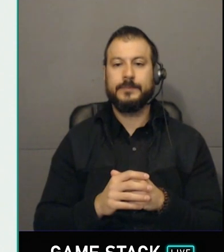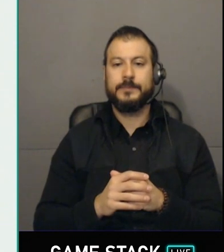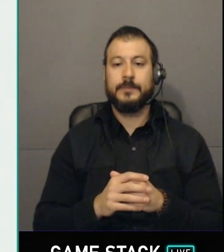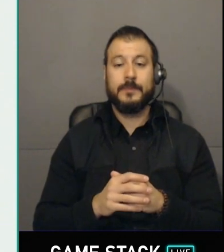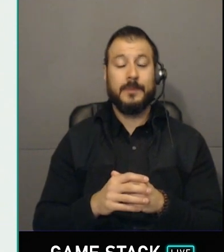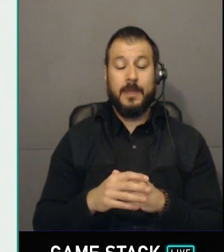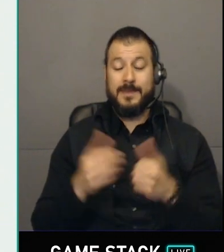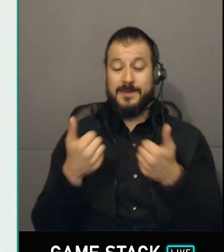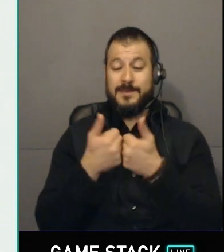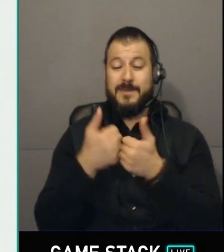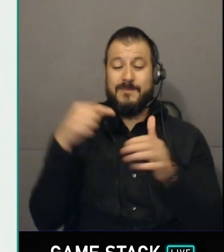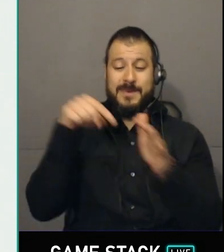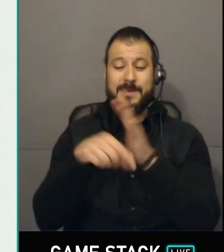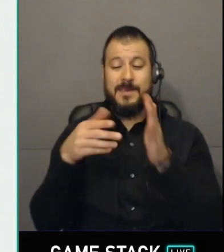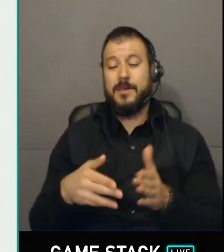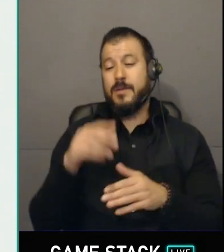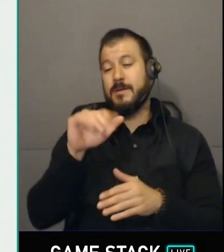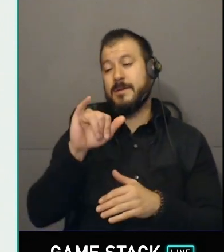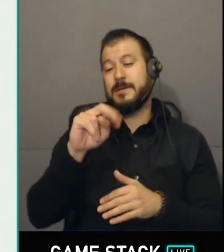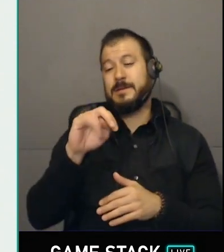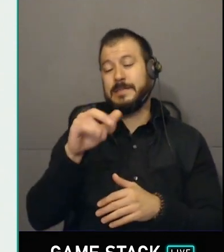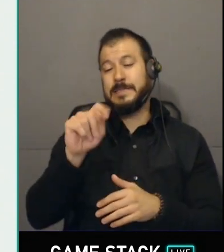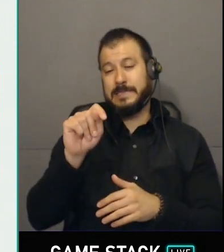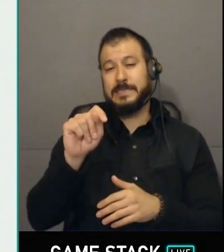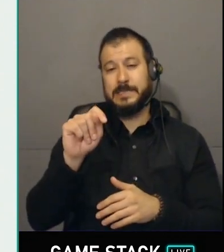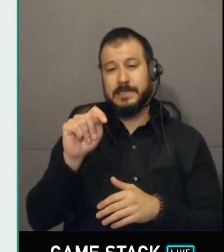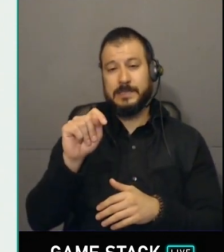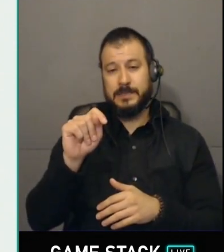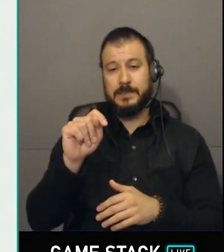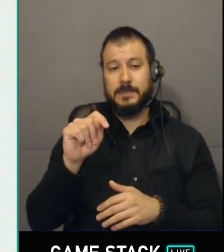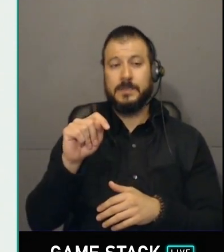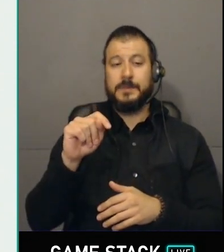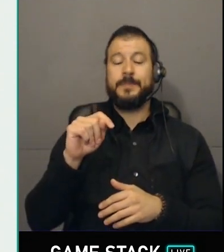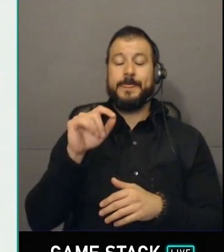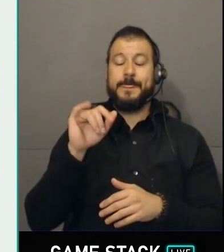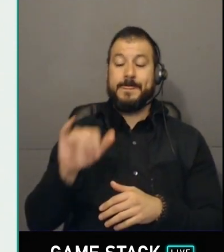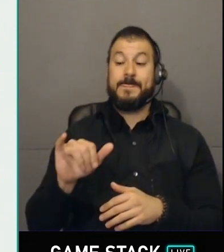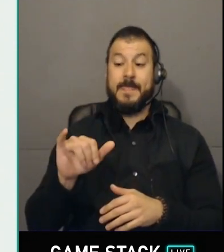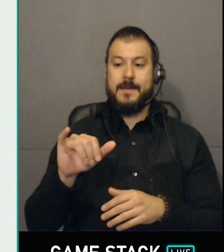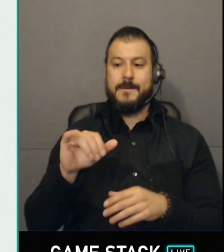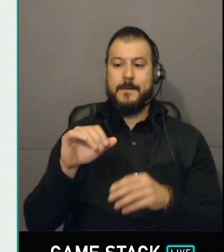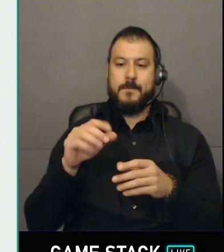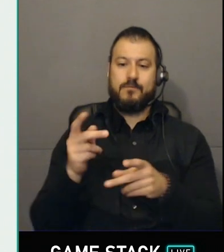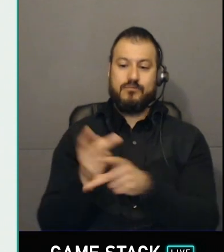the audio director in Microsoft's Global Publishing Group at the